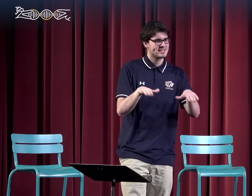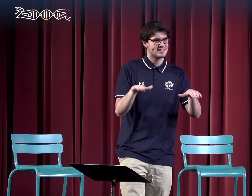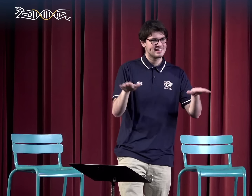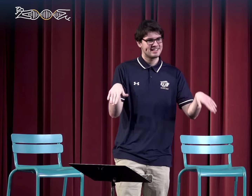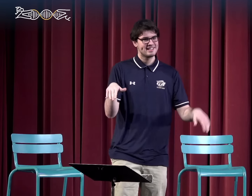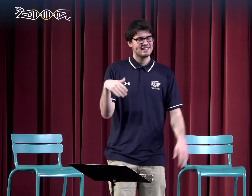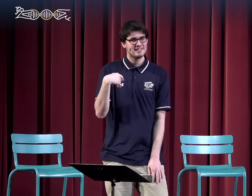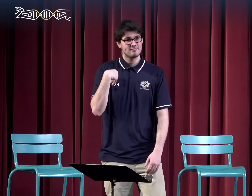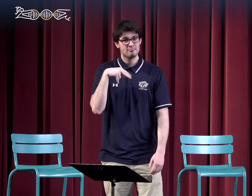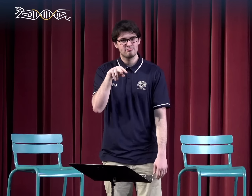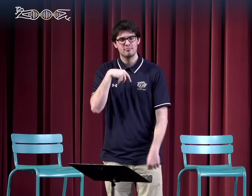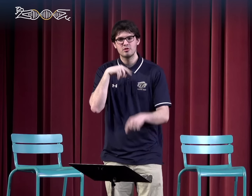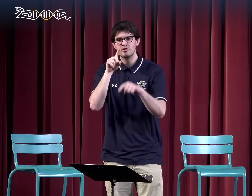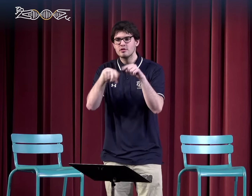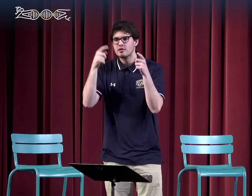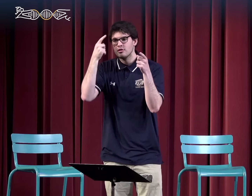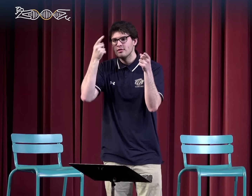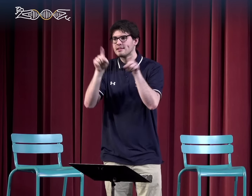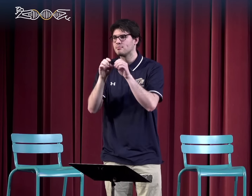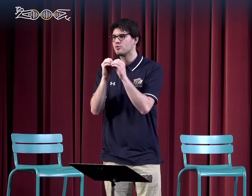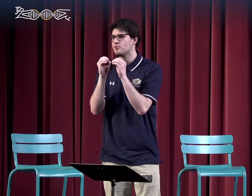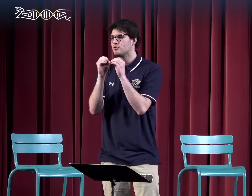about idea of gene editing in children.